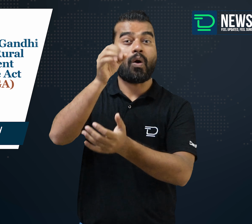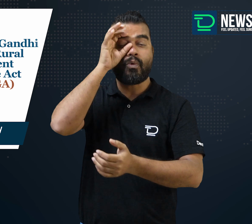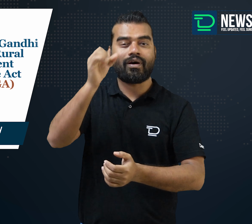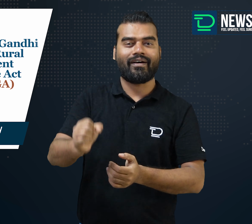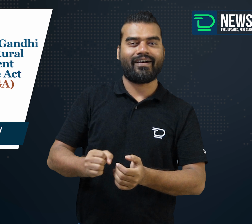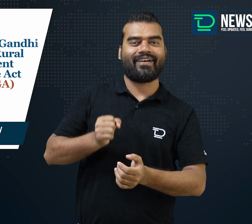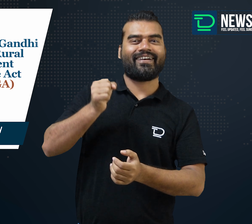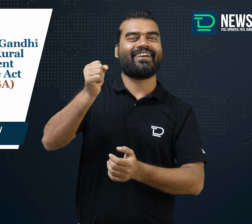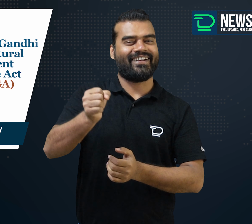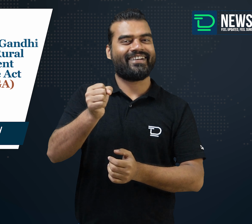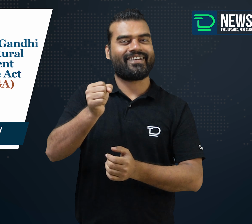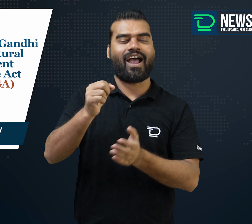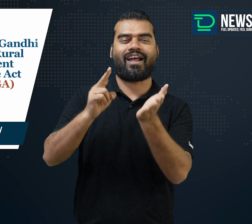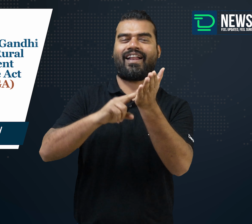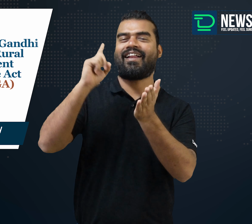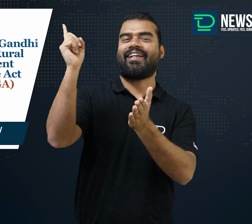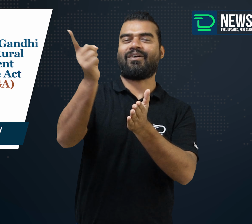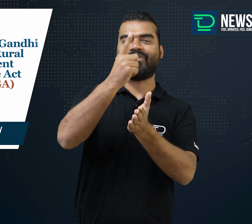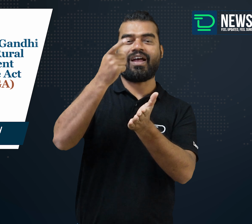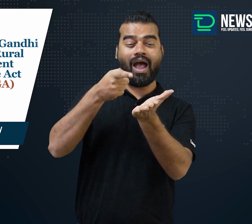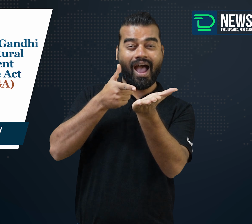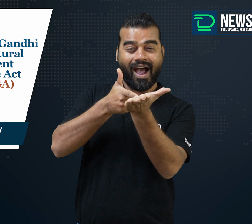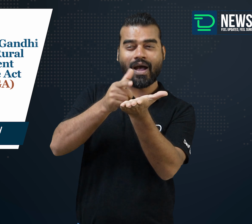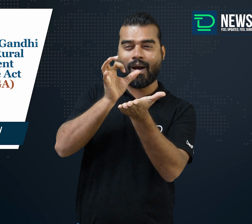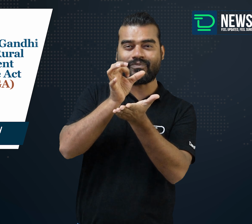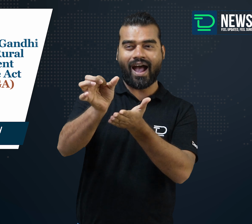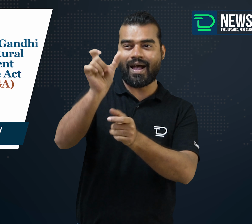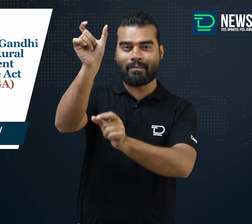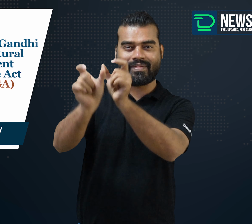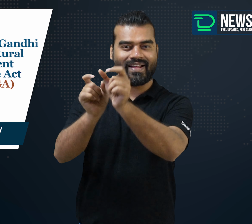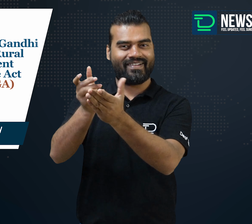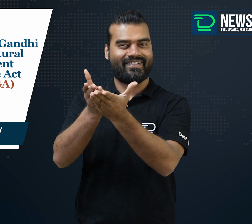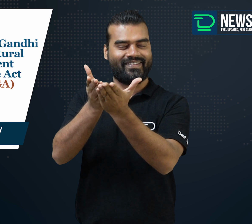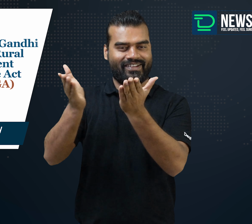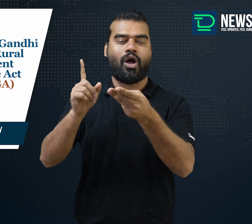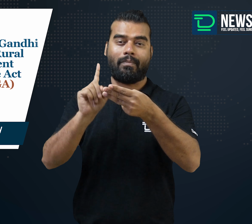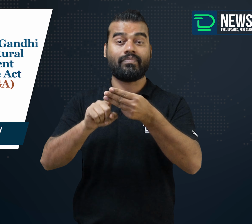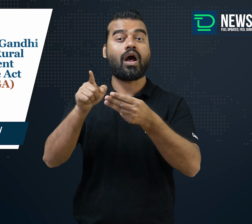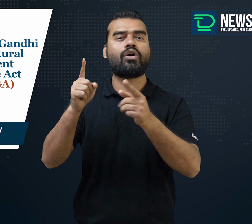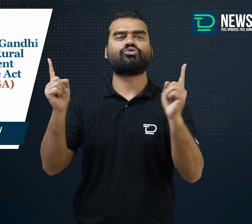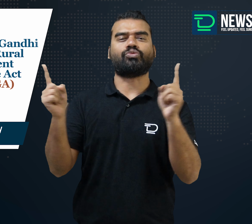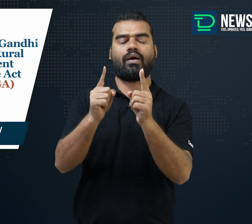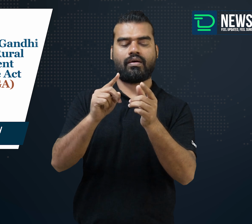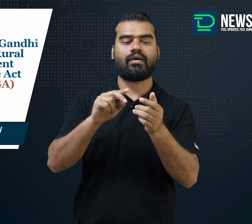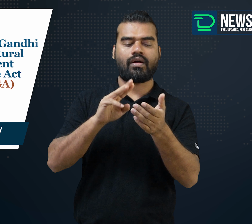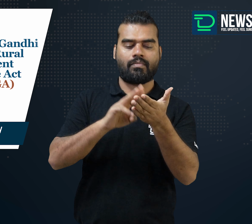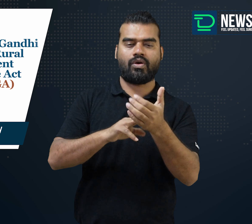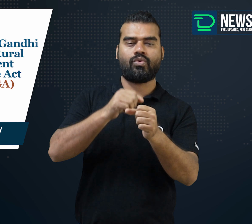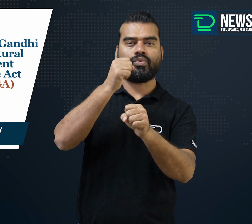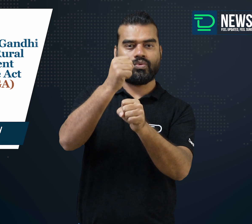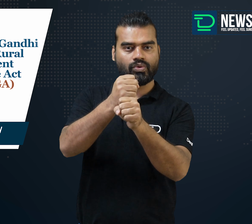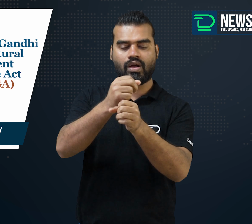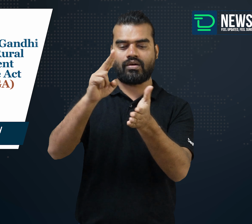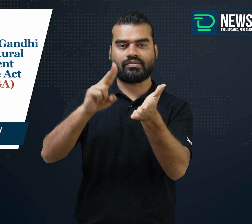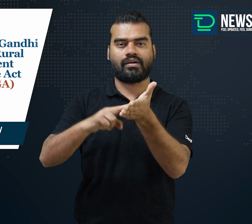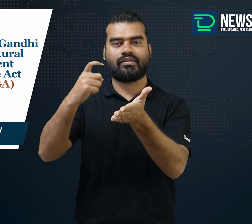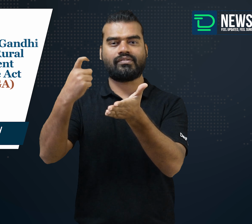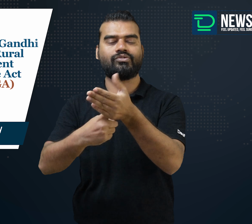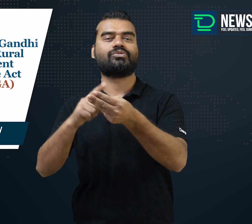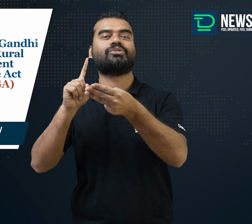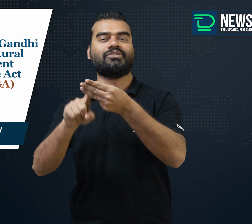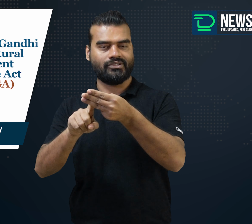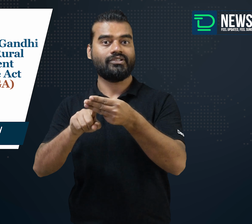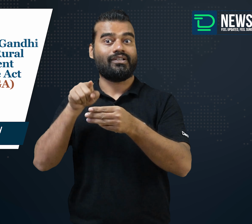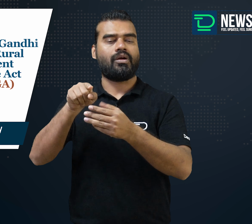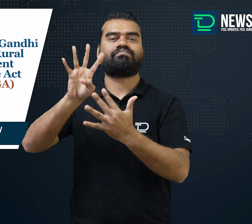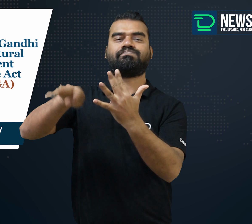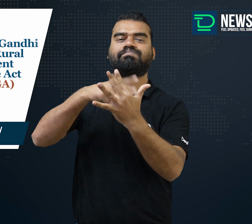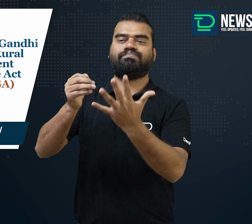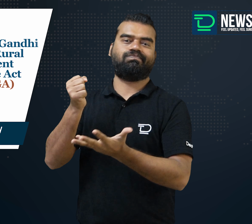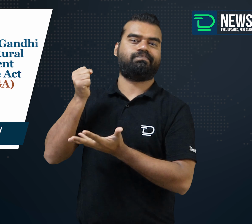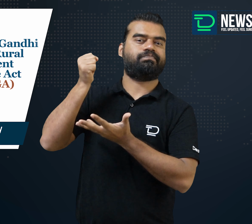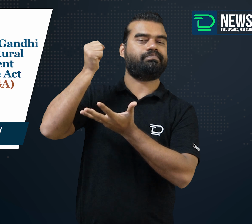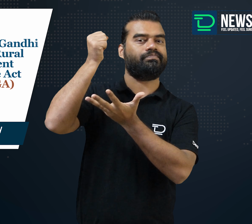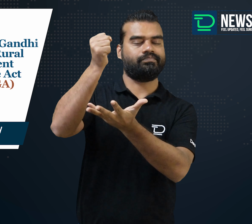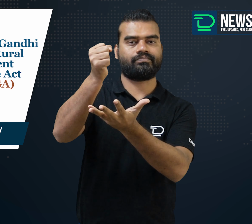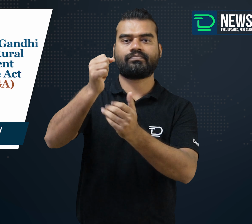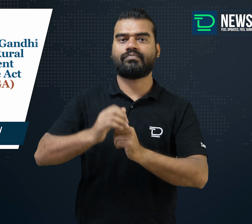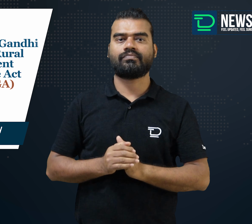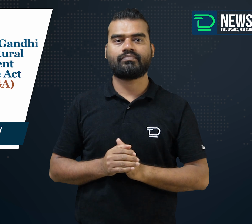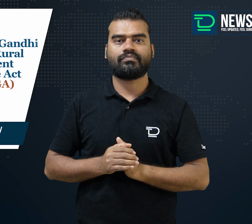in the name of Mahatma Gandhi National Rural Employment Scheme.